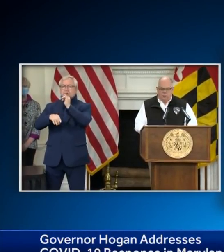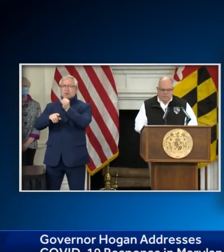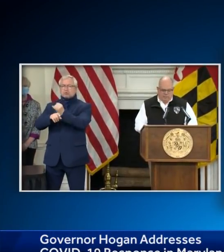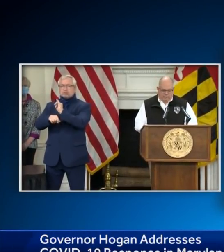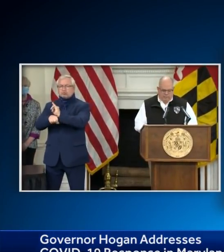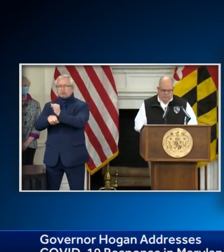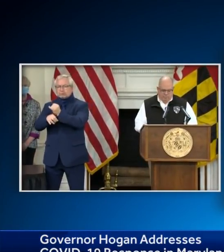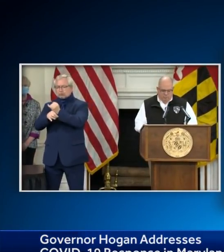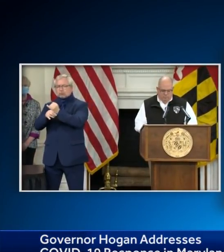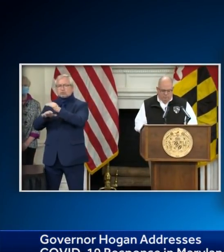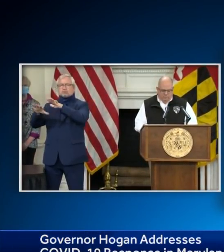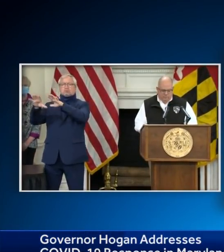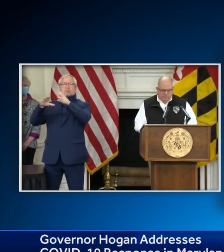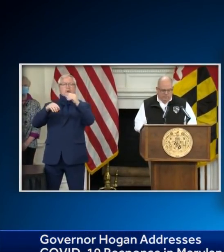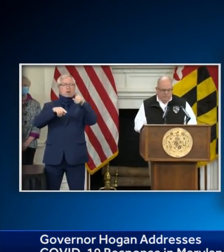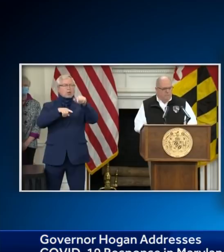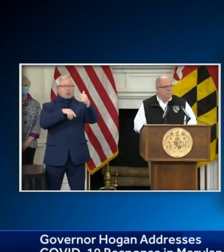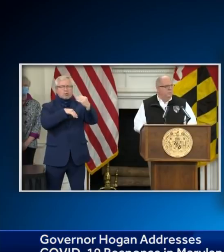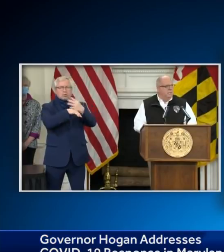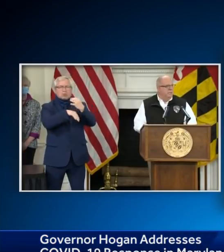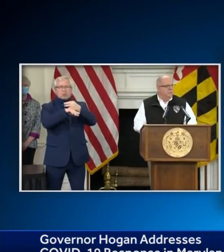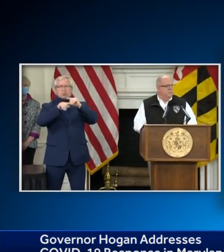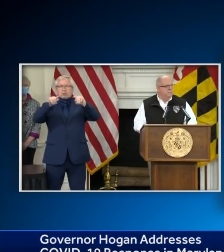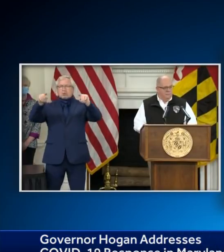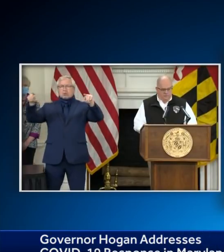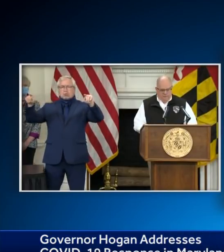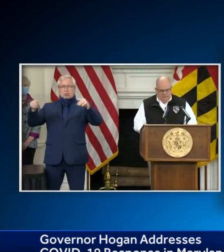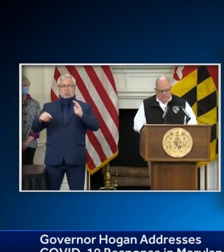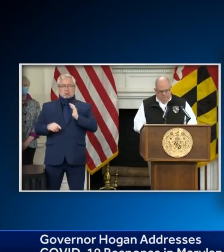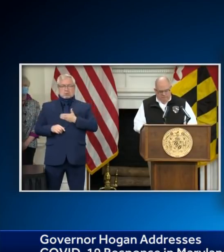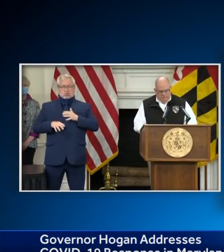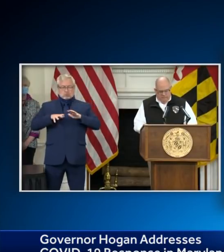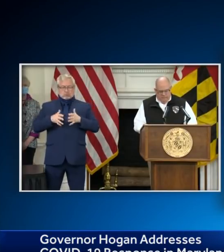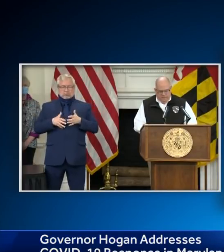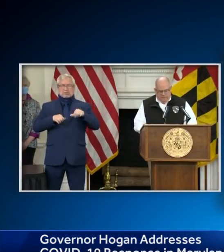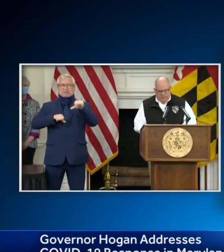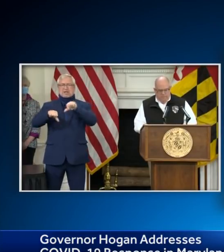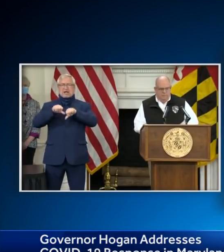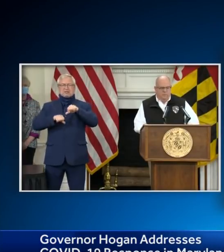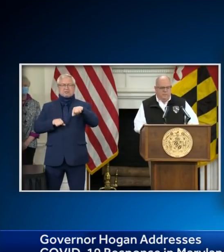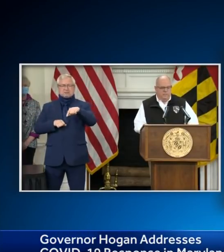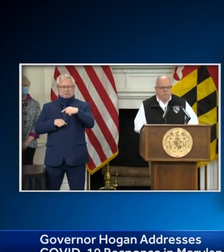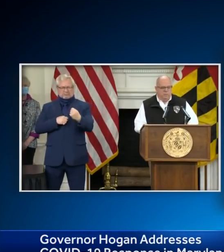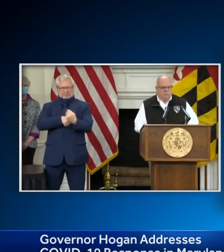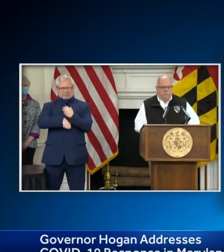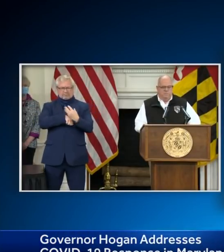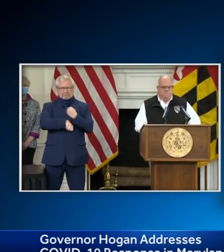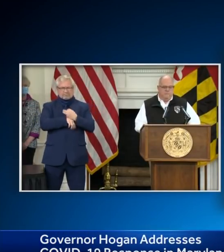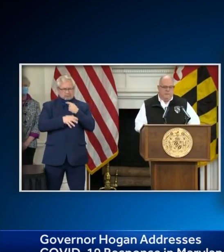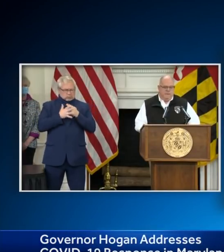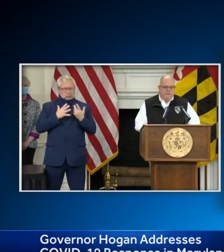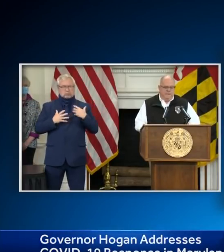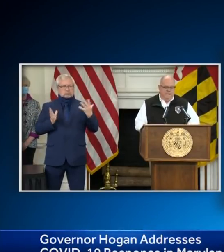PRINCIPLES AND THE PLANTS THIS BY BOTH THE AMERICAN ENTERPRISE INSTITUTE AND JOHNS HOPKINS.